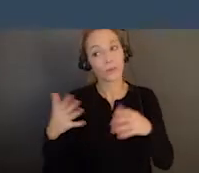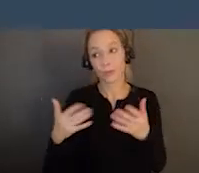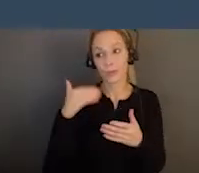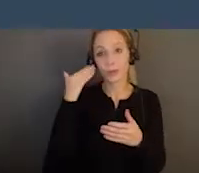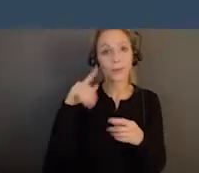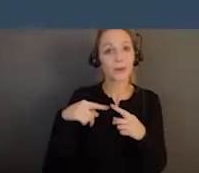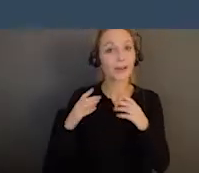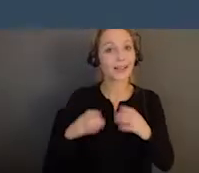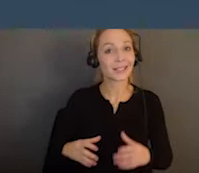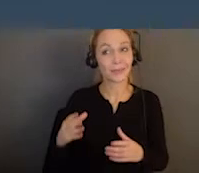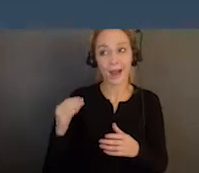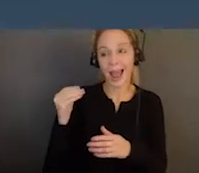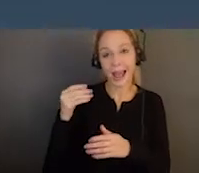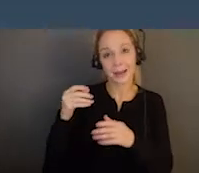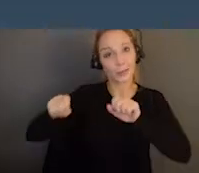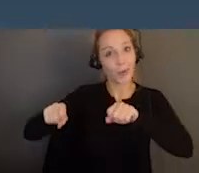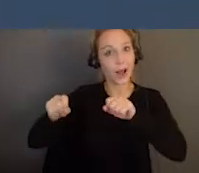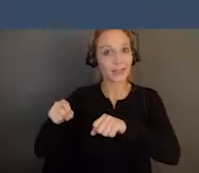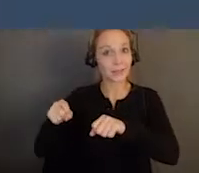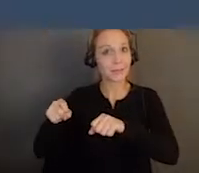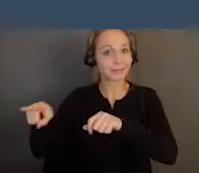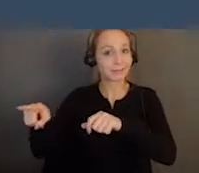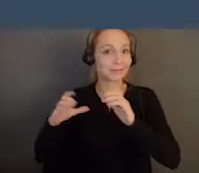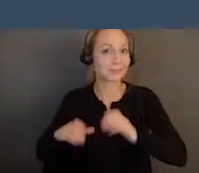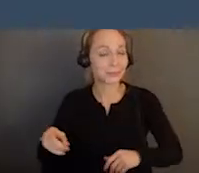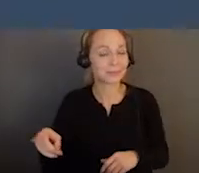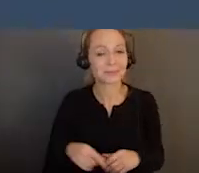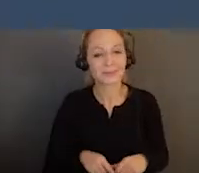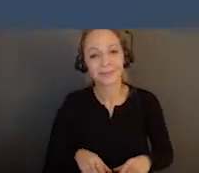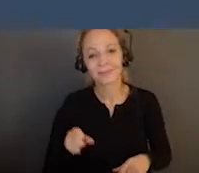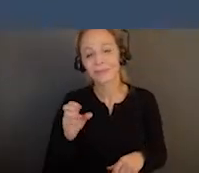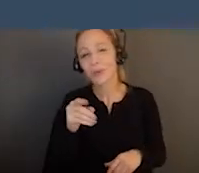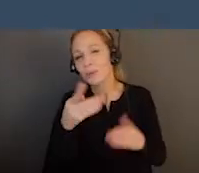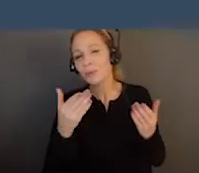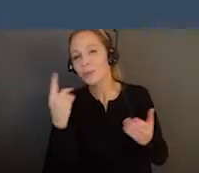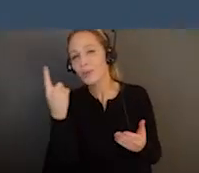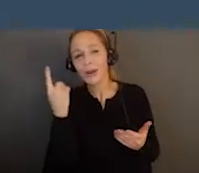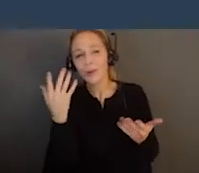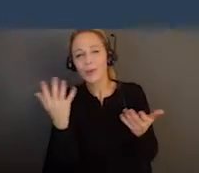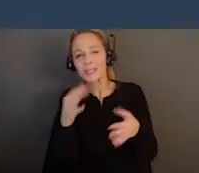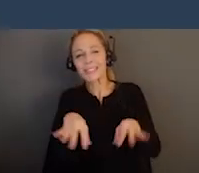SO YOU MIGHT BE WONDERING, WHAT ACTUALLY IS THE KEY TO THESE SEAMLESS EXPERIENCES?